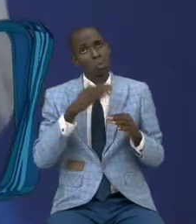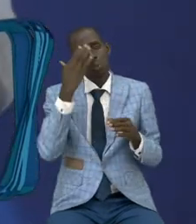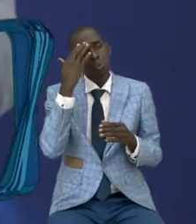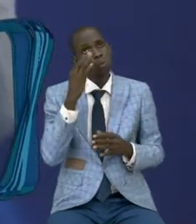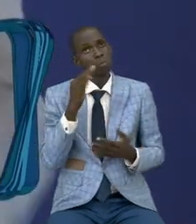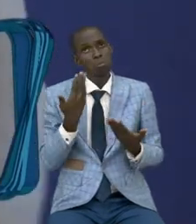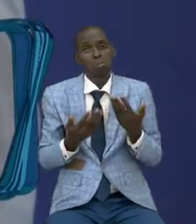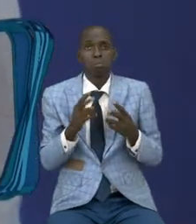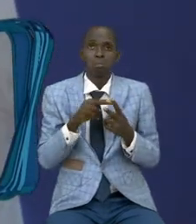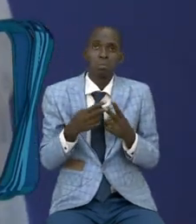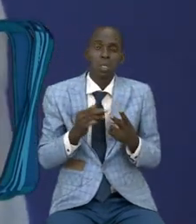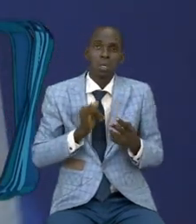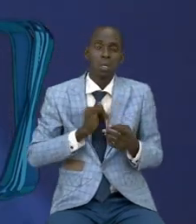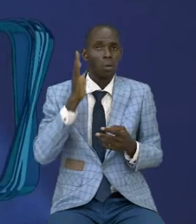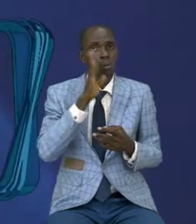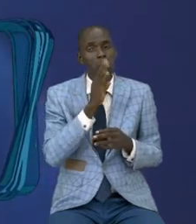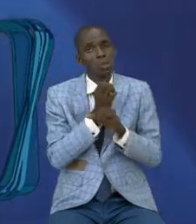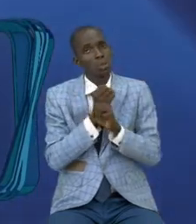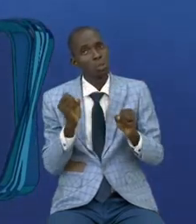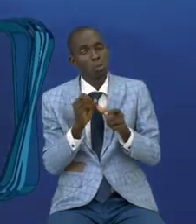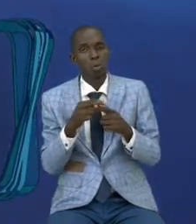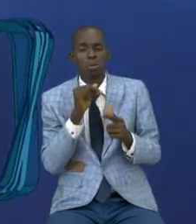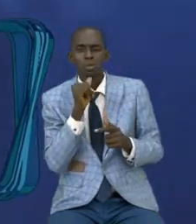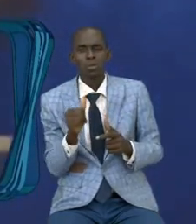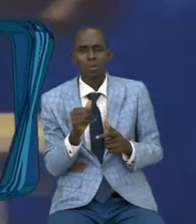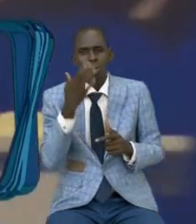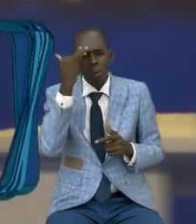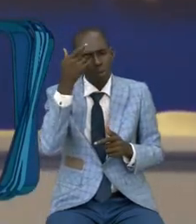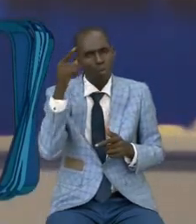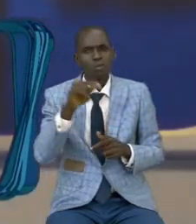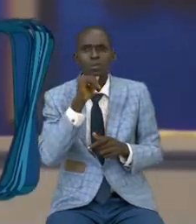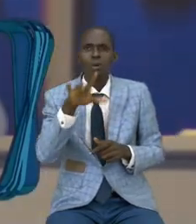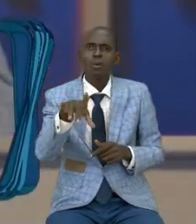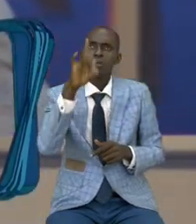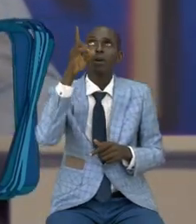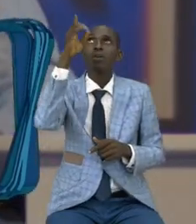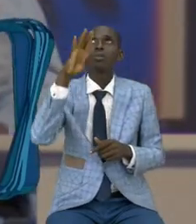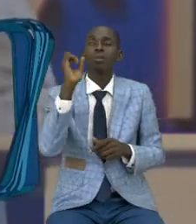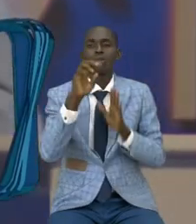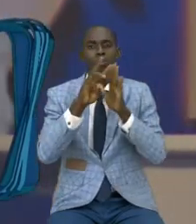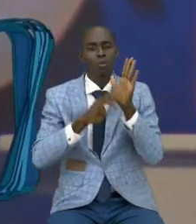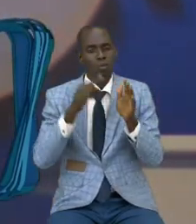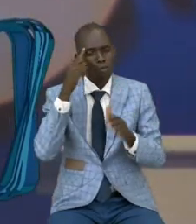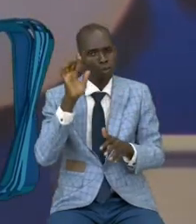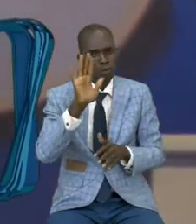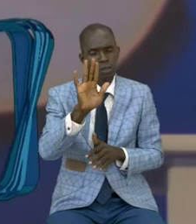will not be saved they have not discovered god's will for their salvation they say i don't know